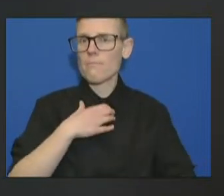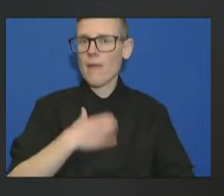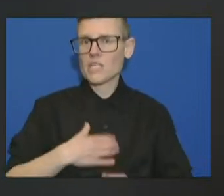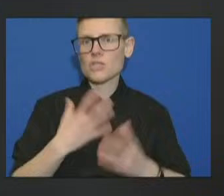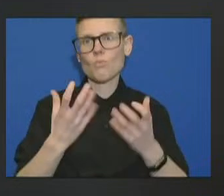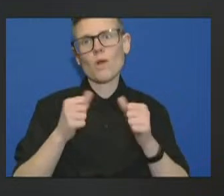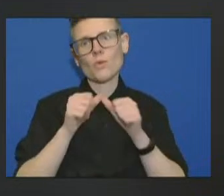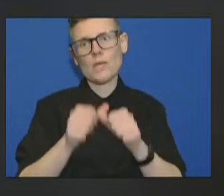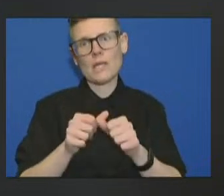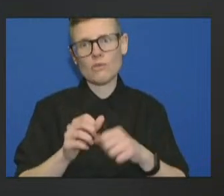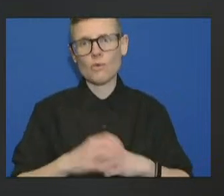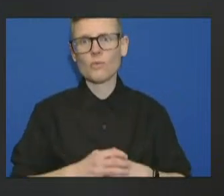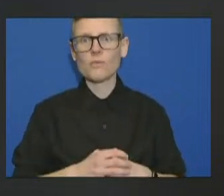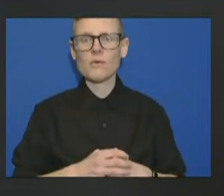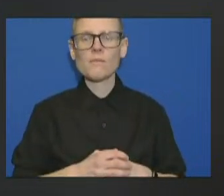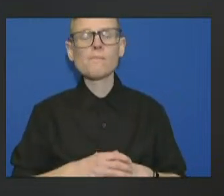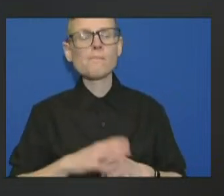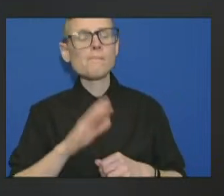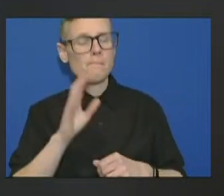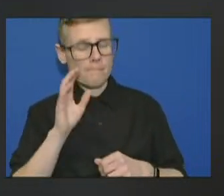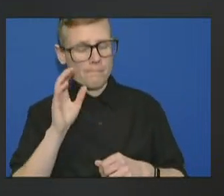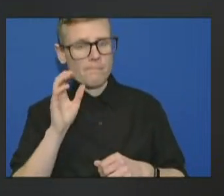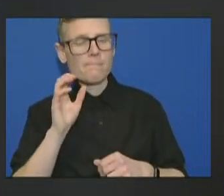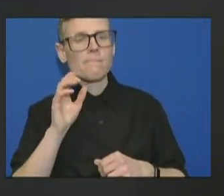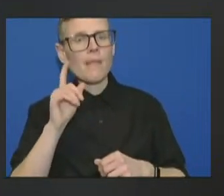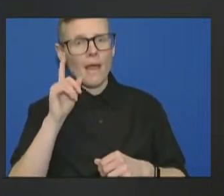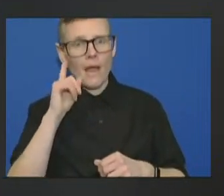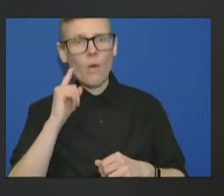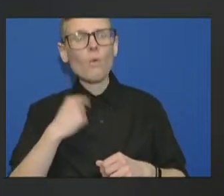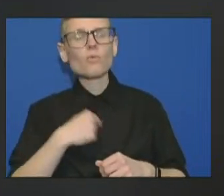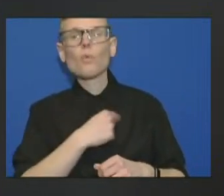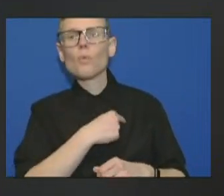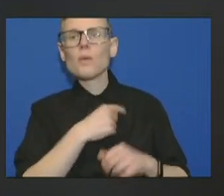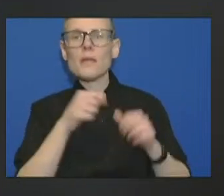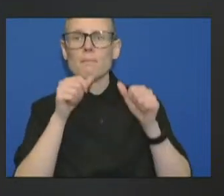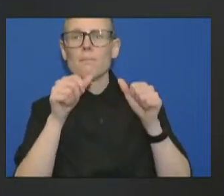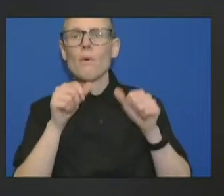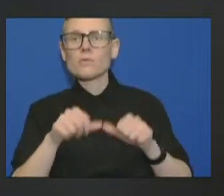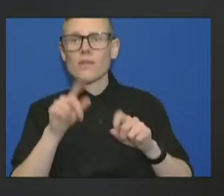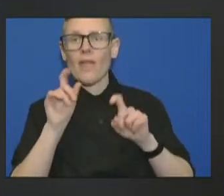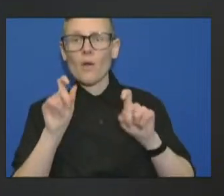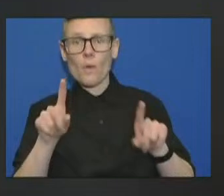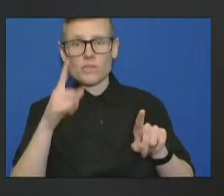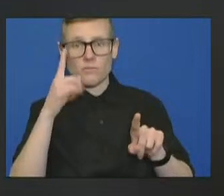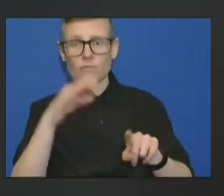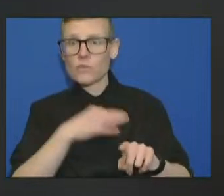that or not, because I know that that that was something that the board was passionate about